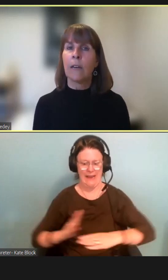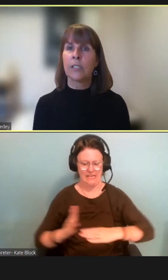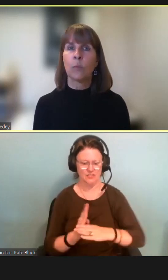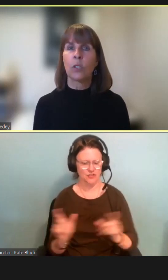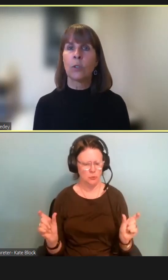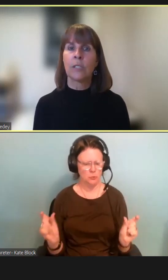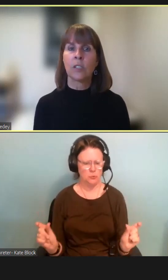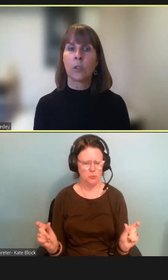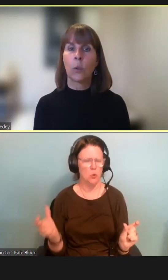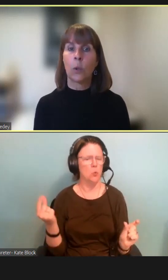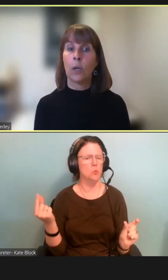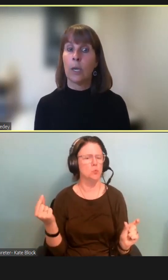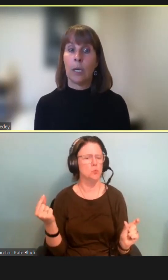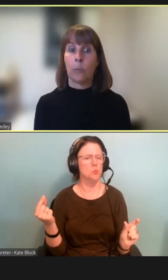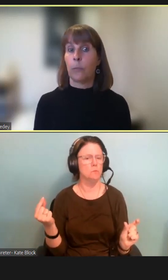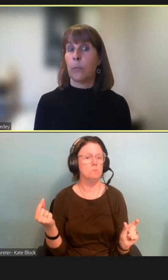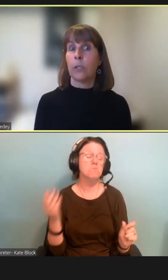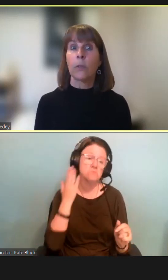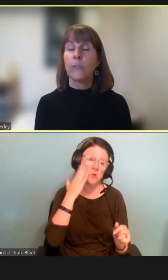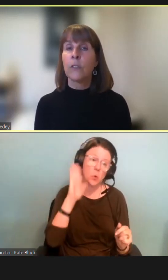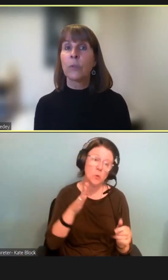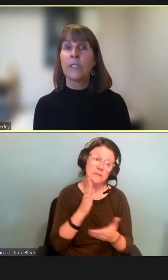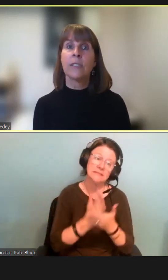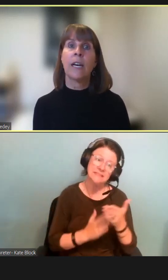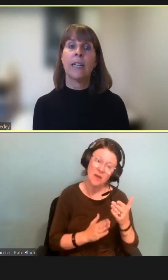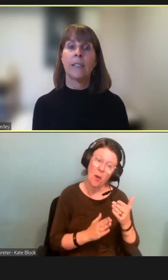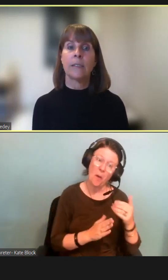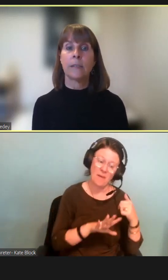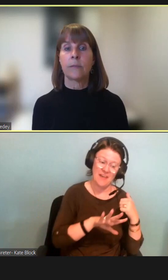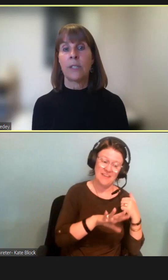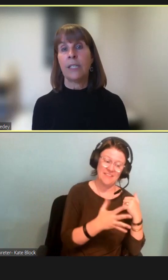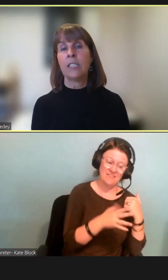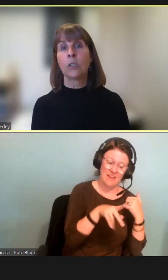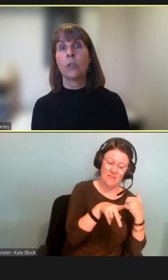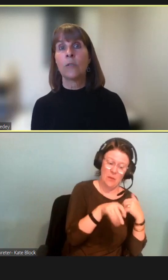children that score below the fifth percentile an age score of greater than